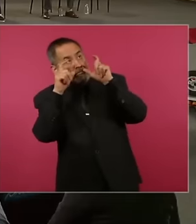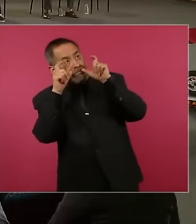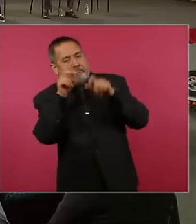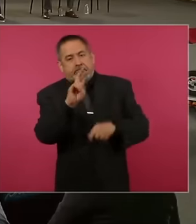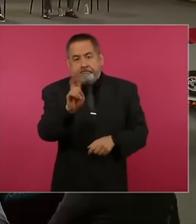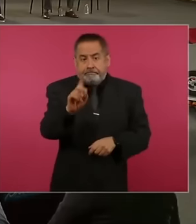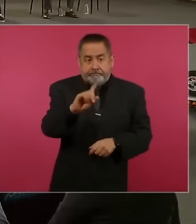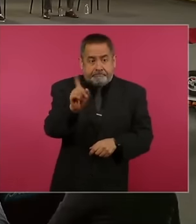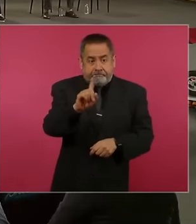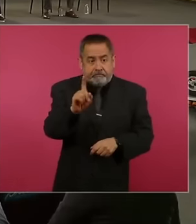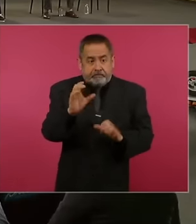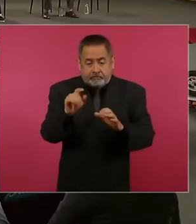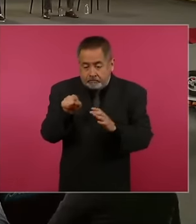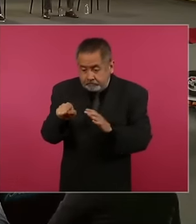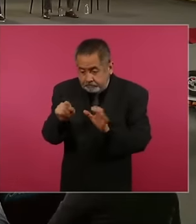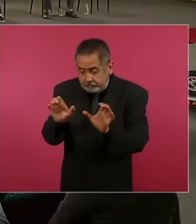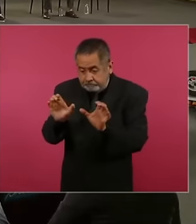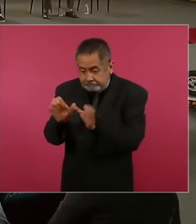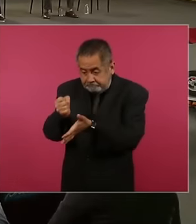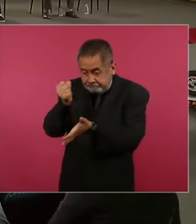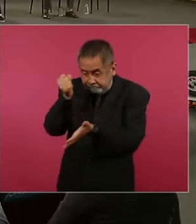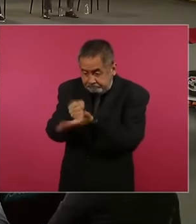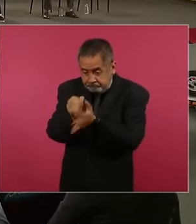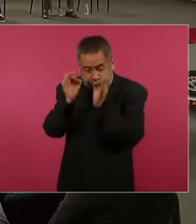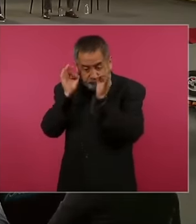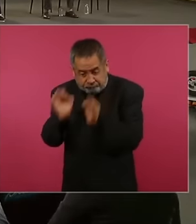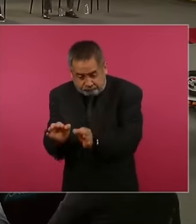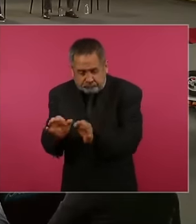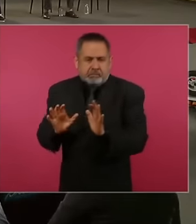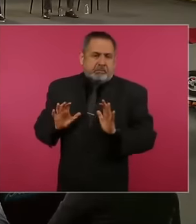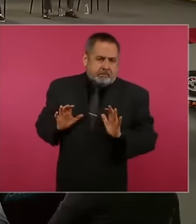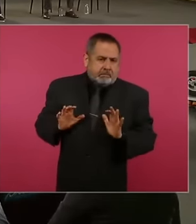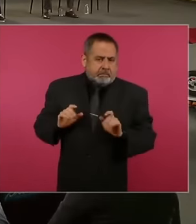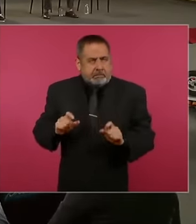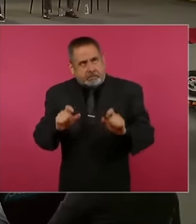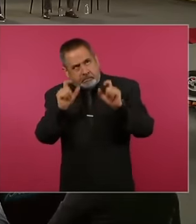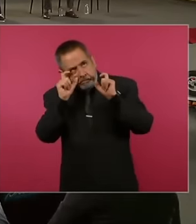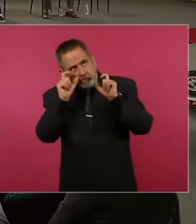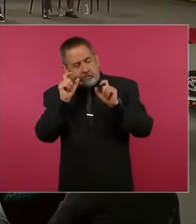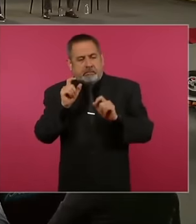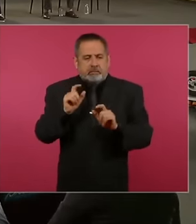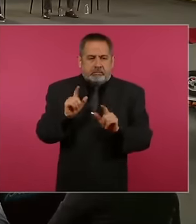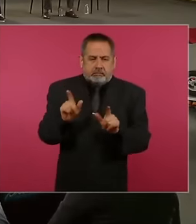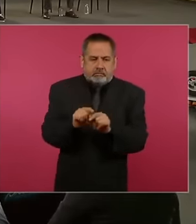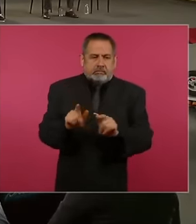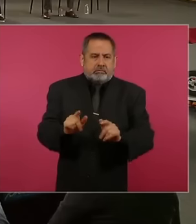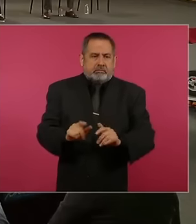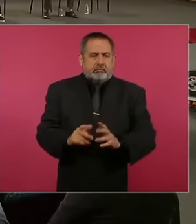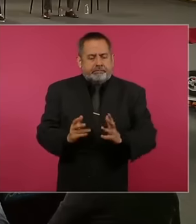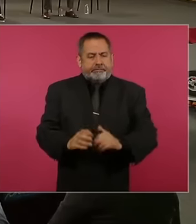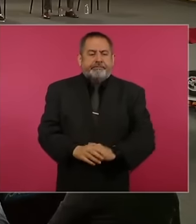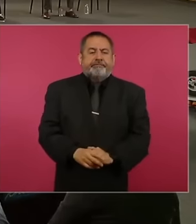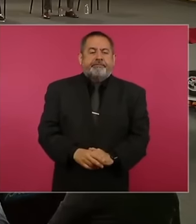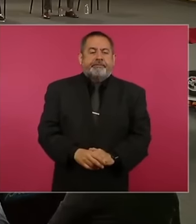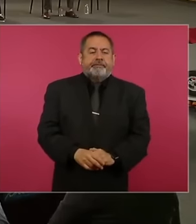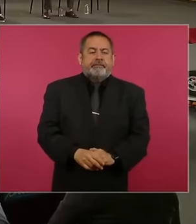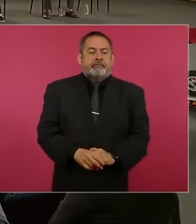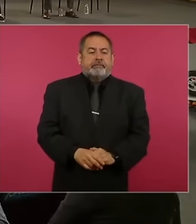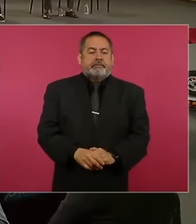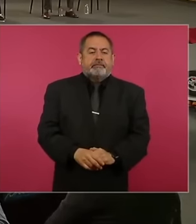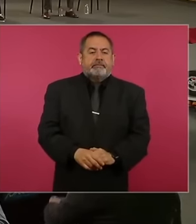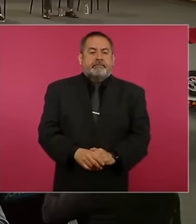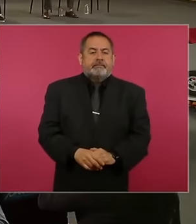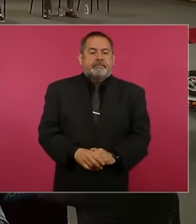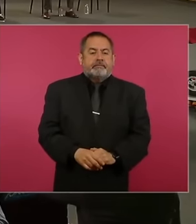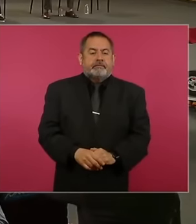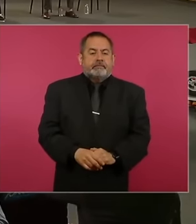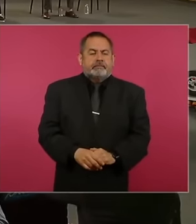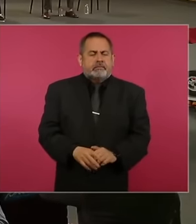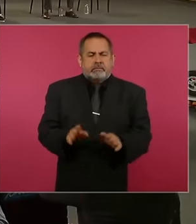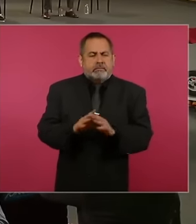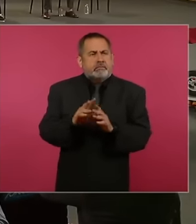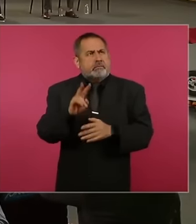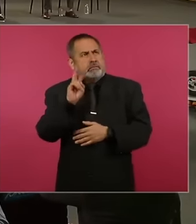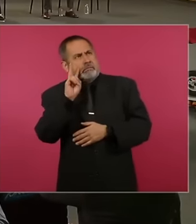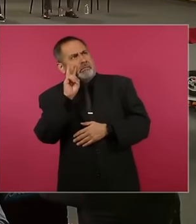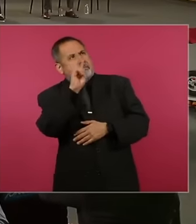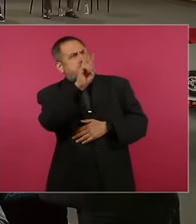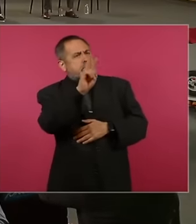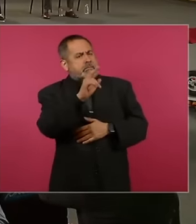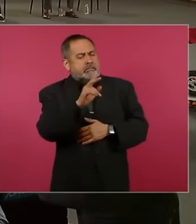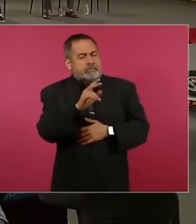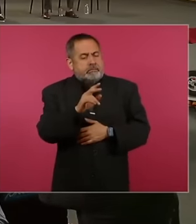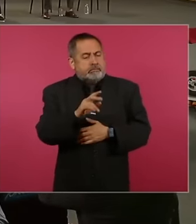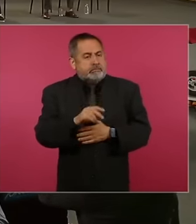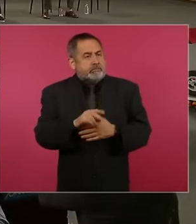I am telling you the next one please well how can you see the eclipse indirectly my